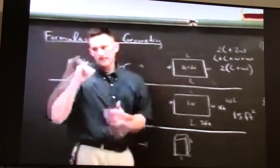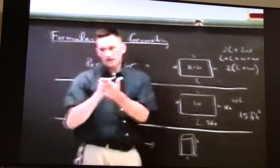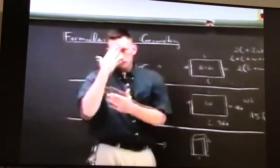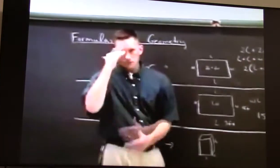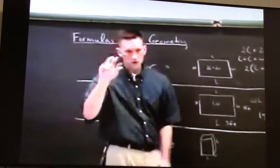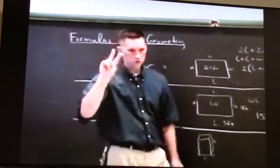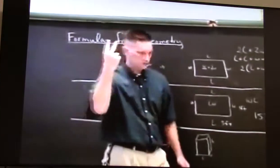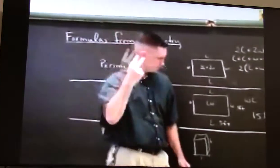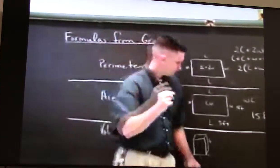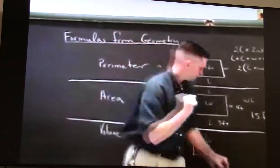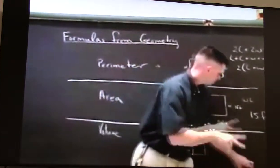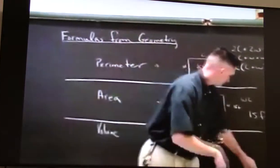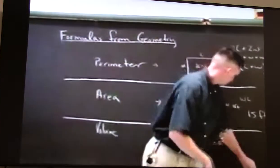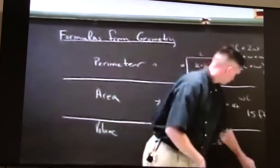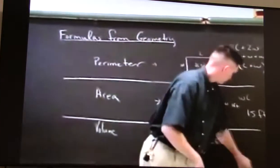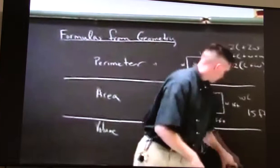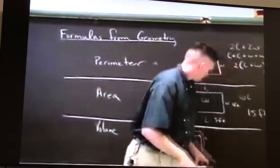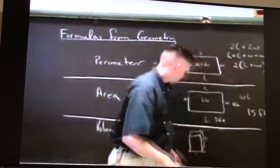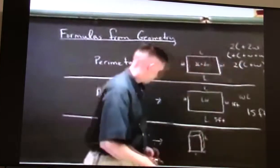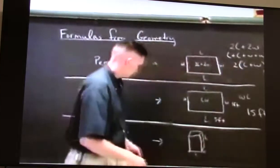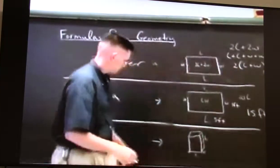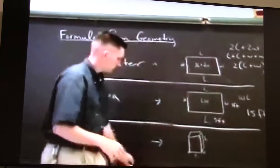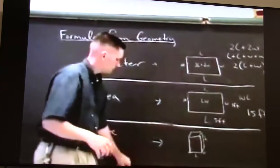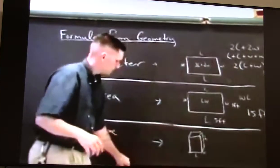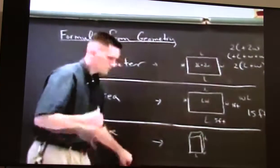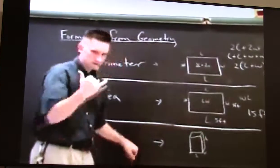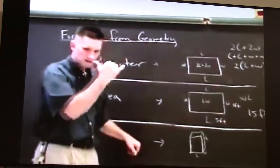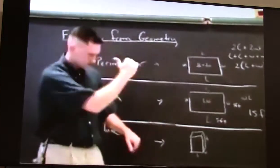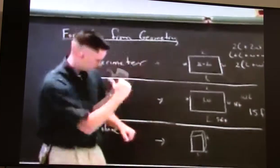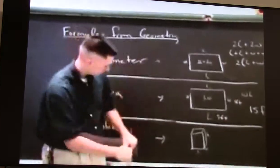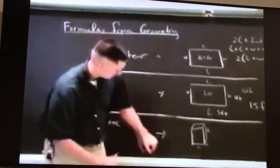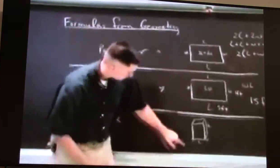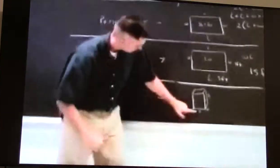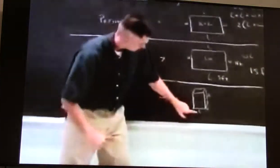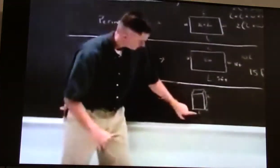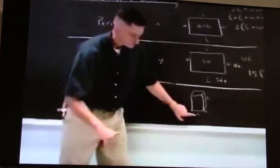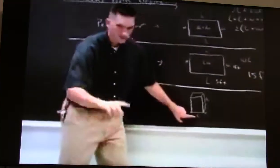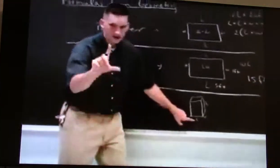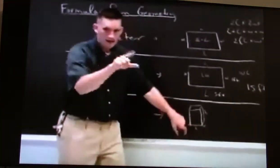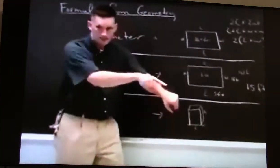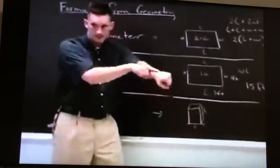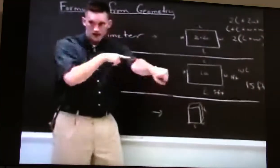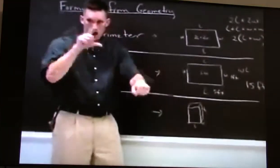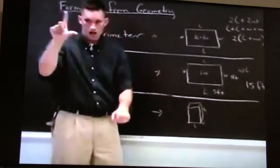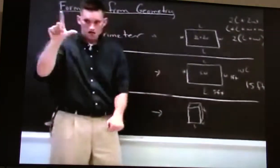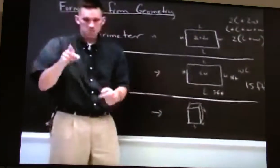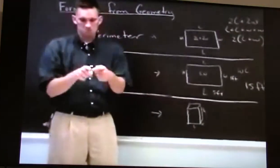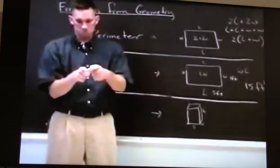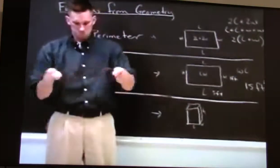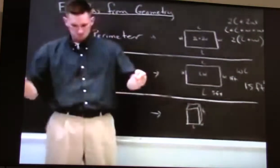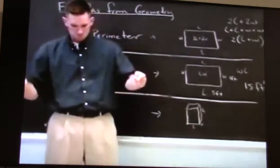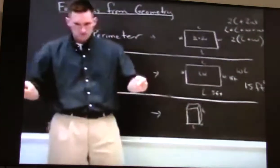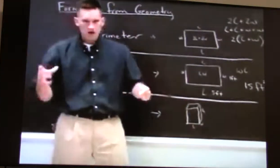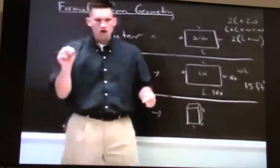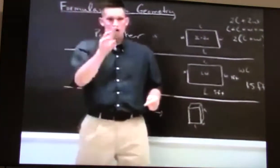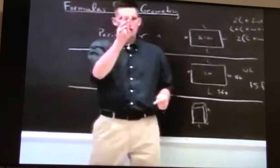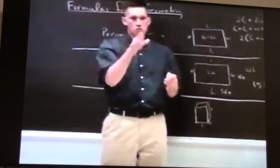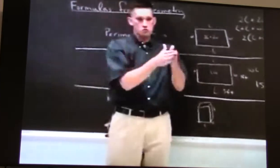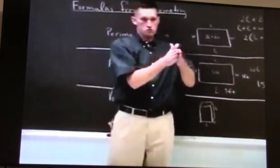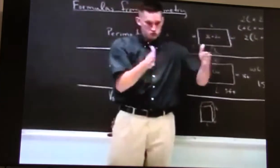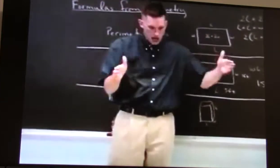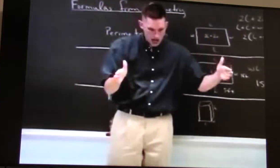So both of the length sides and both of the width sides and its just the two and you make